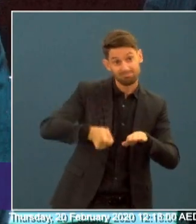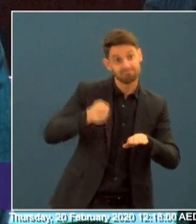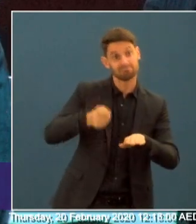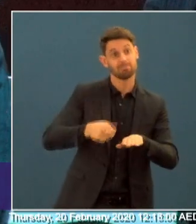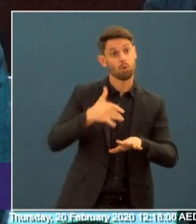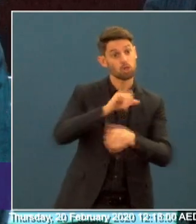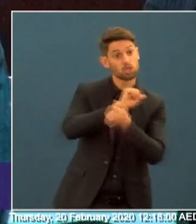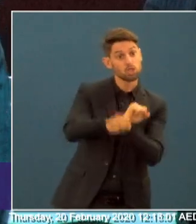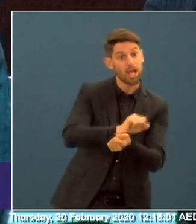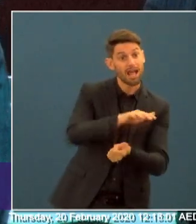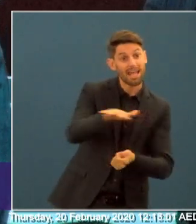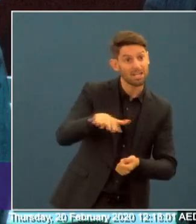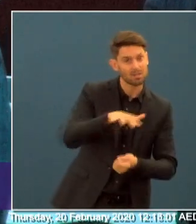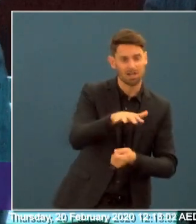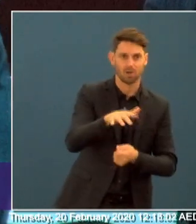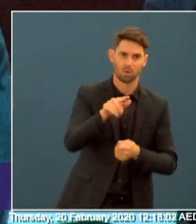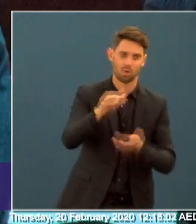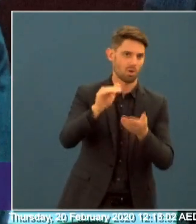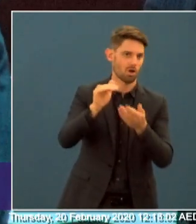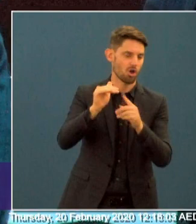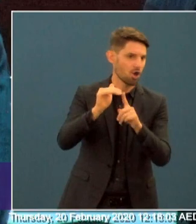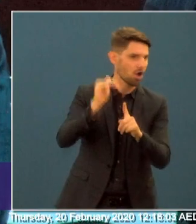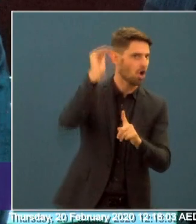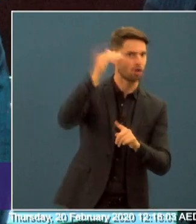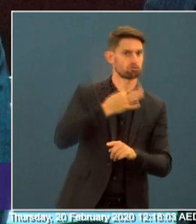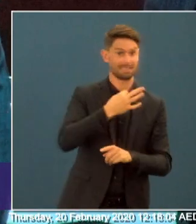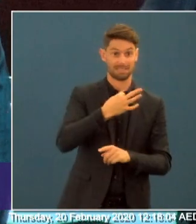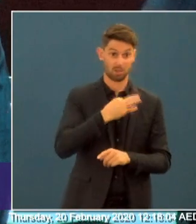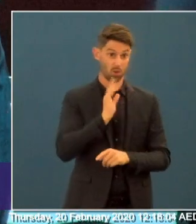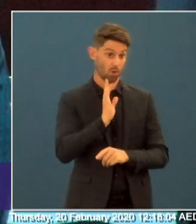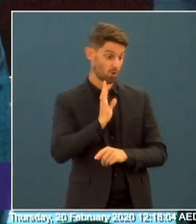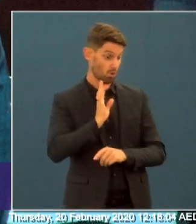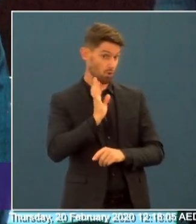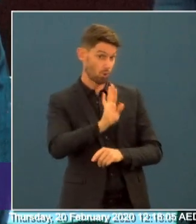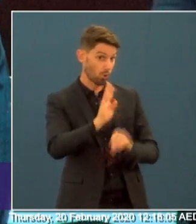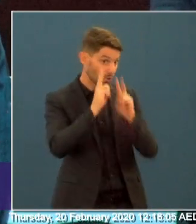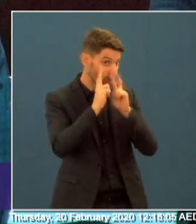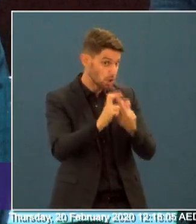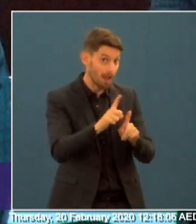And you're about to publish some data and some research in that area, is that right?